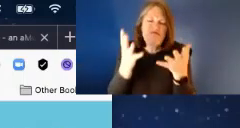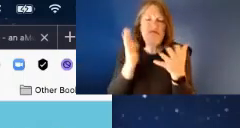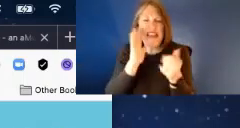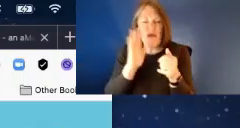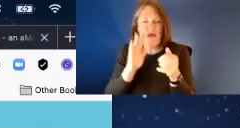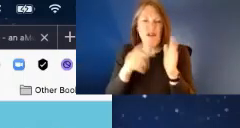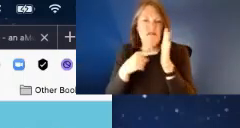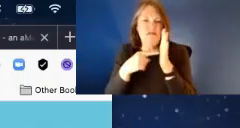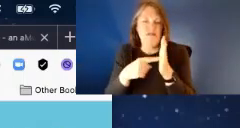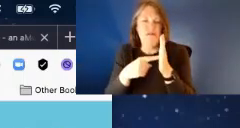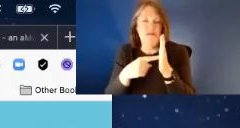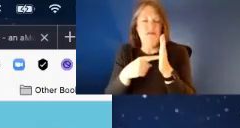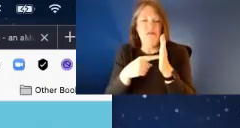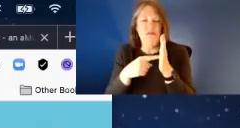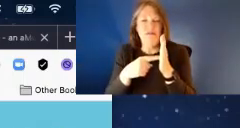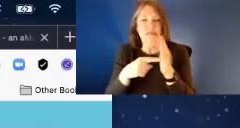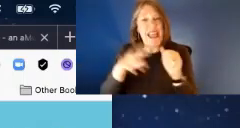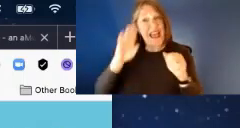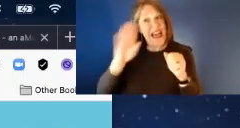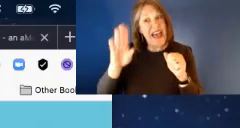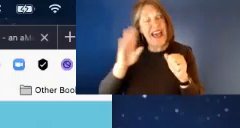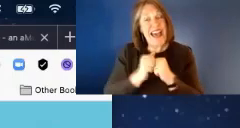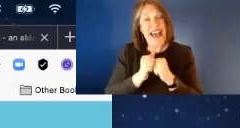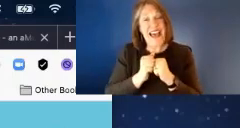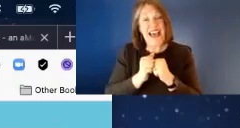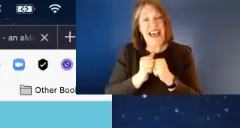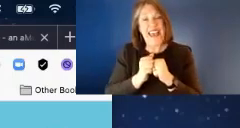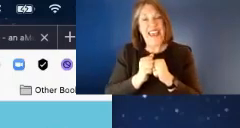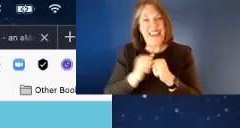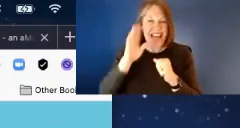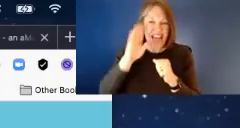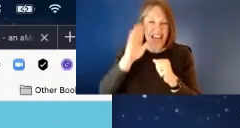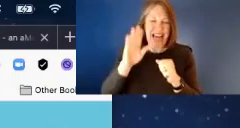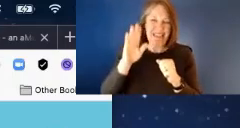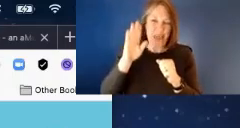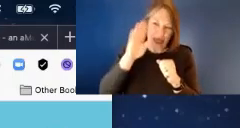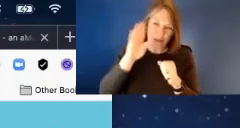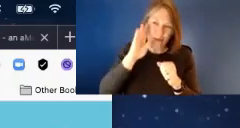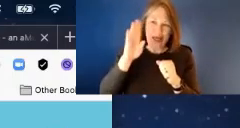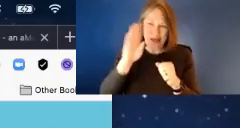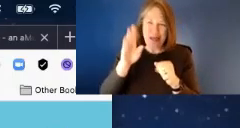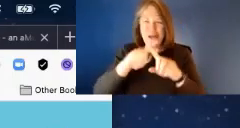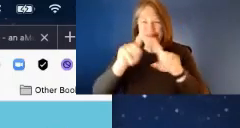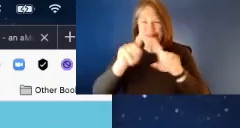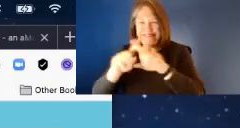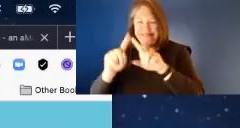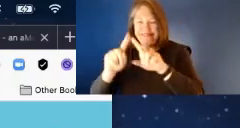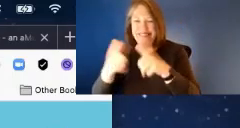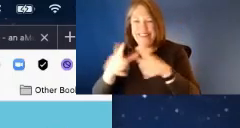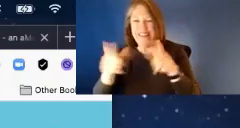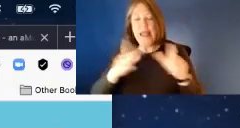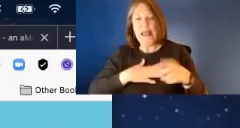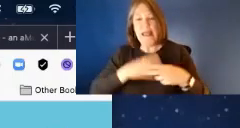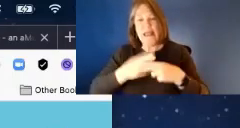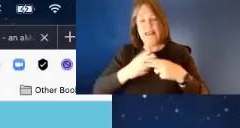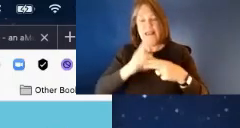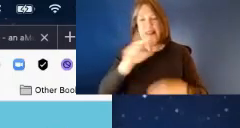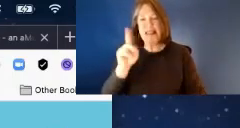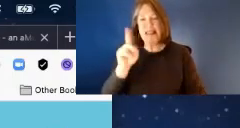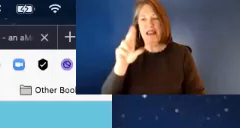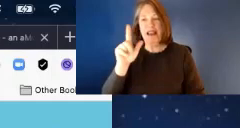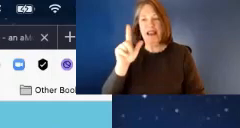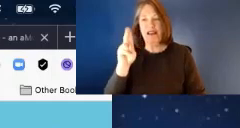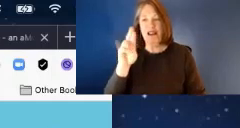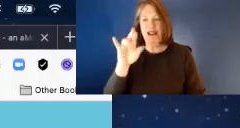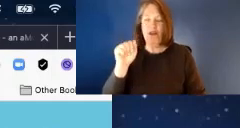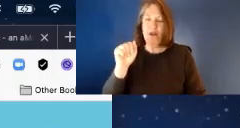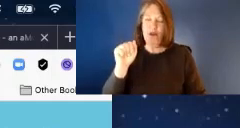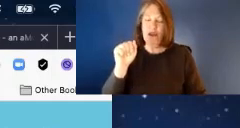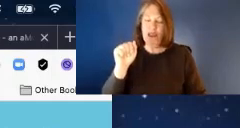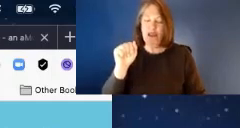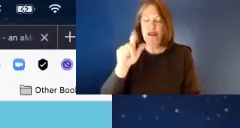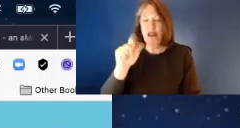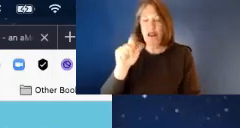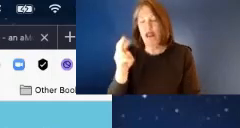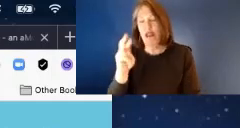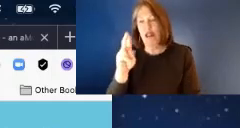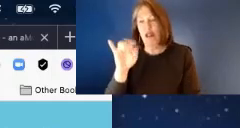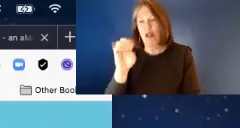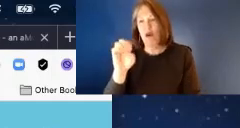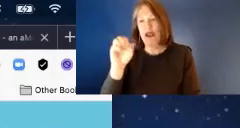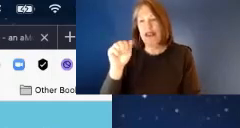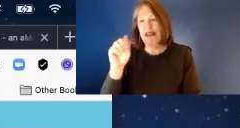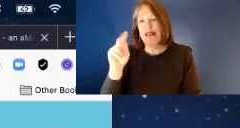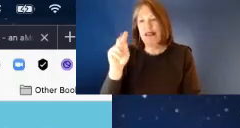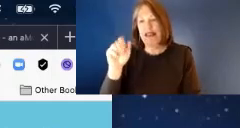06:43:04 >> SPEAKER: Hi. My name is Doctor Lori Santamaria. Welcome to our presentation.